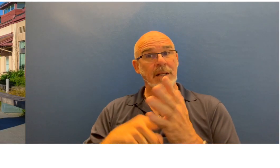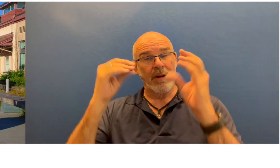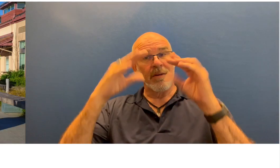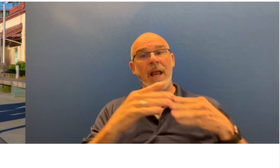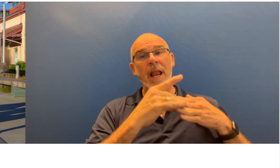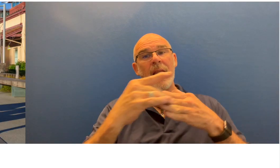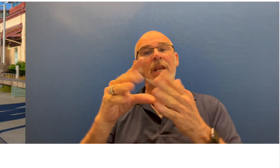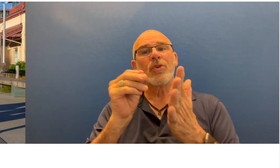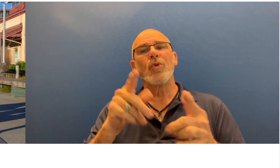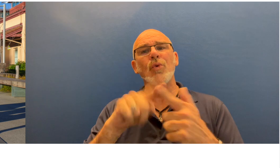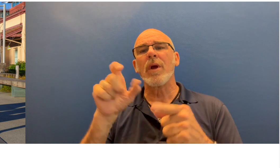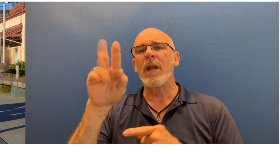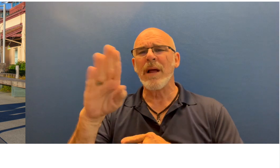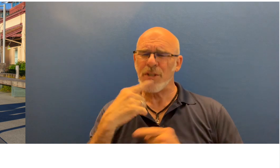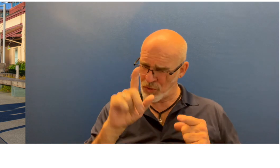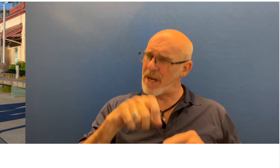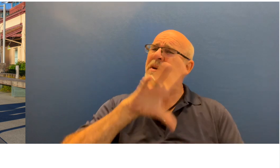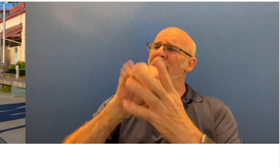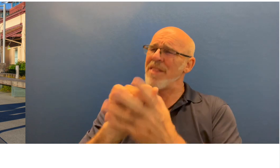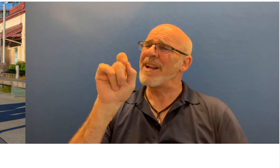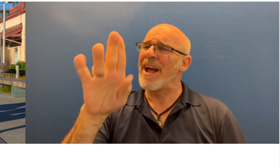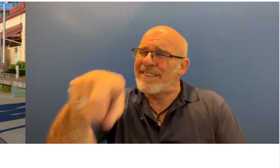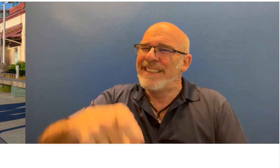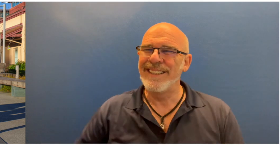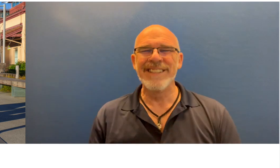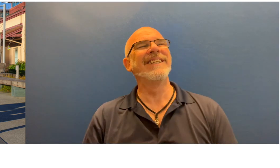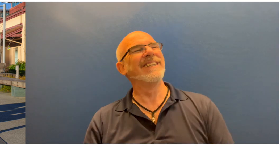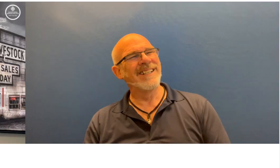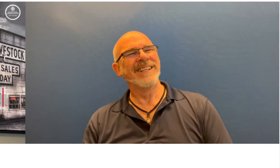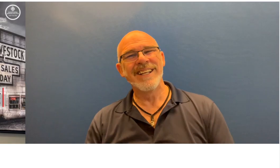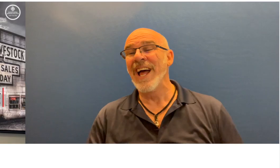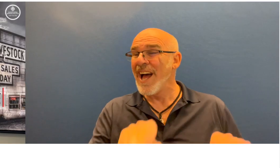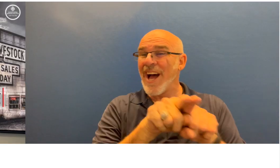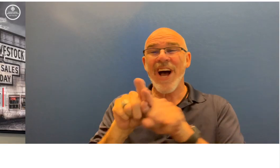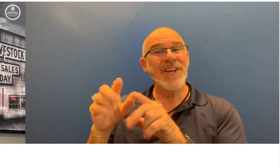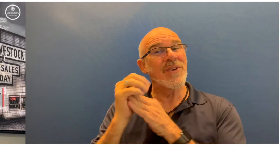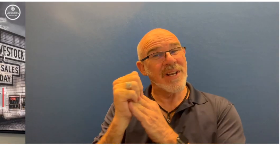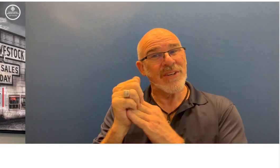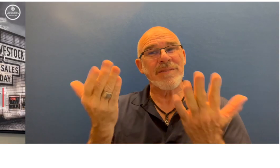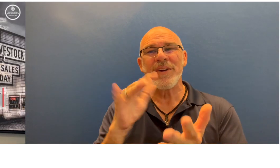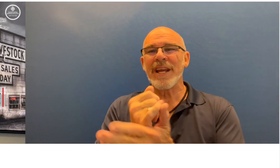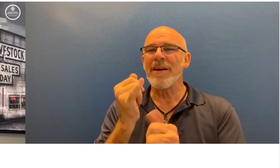Like, here you need to be involved in this club. As well as just the leadership on campus, you know, student government,